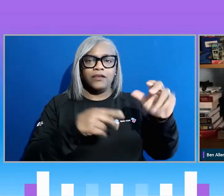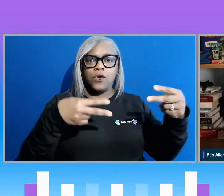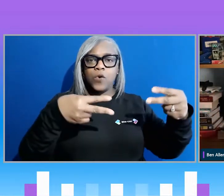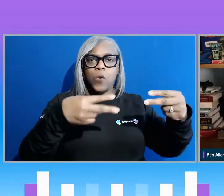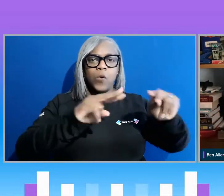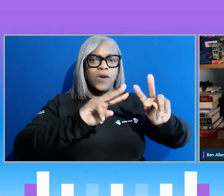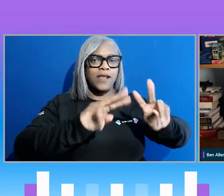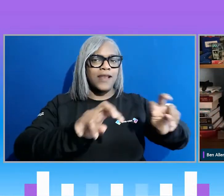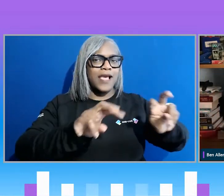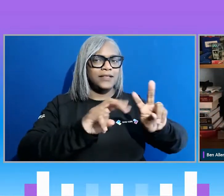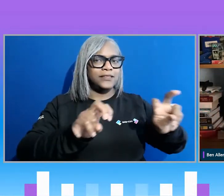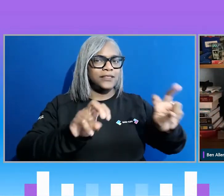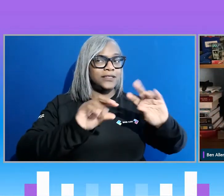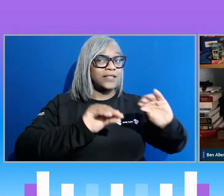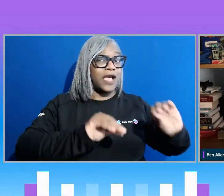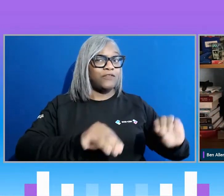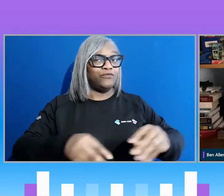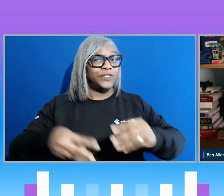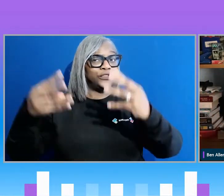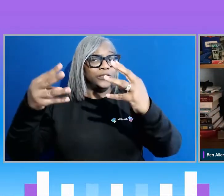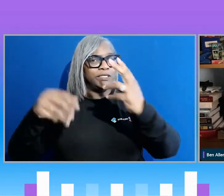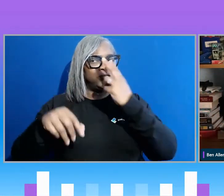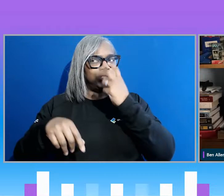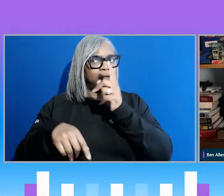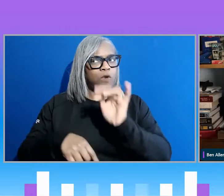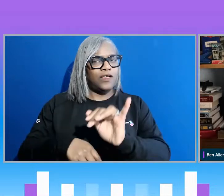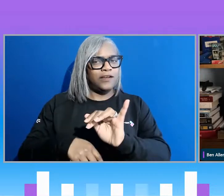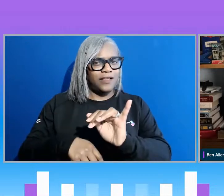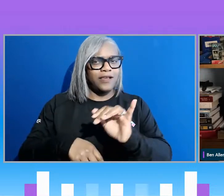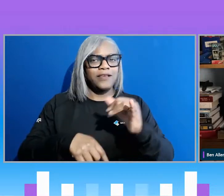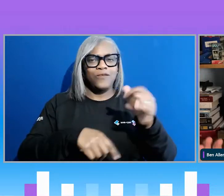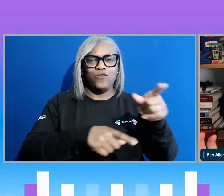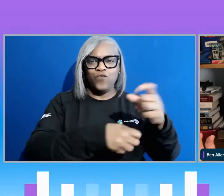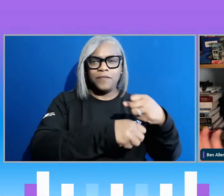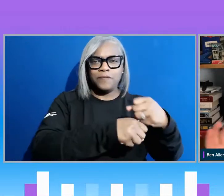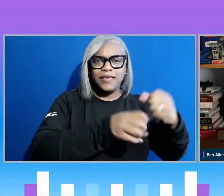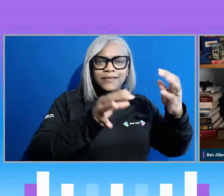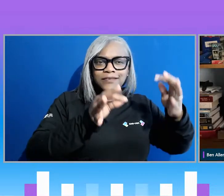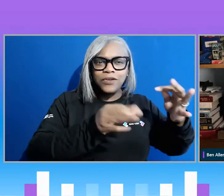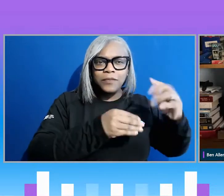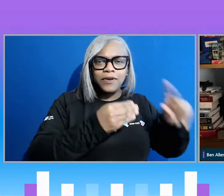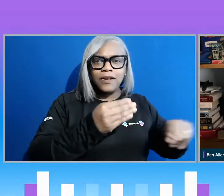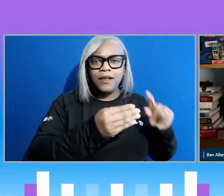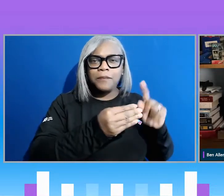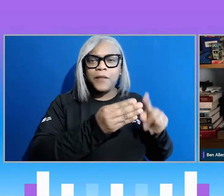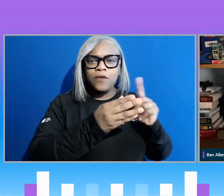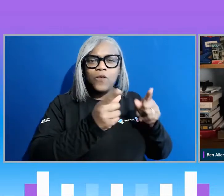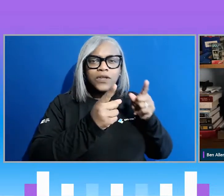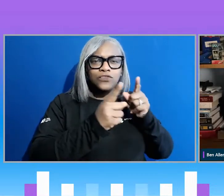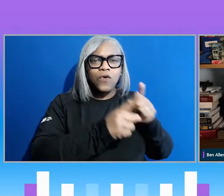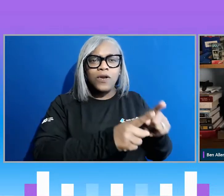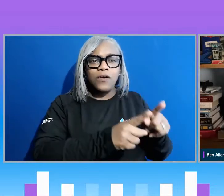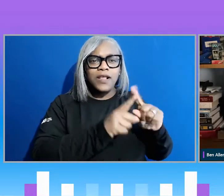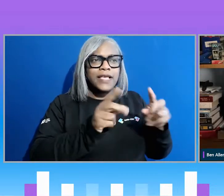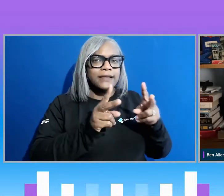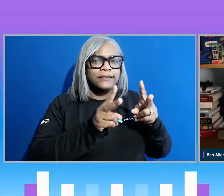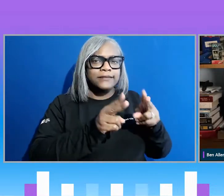it looks like. Right. We're trying to make some we're trying to make some determinations about what's going on in